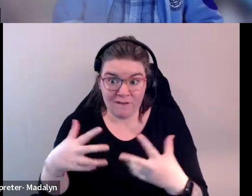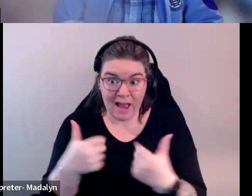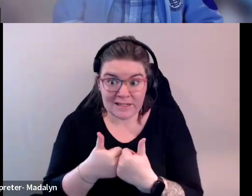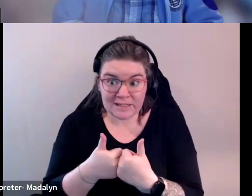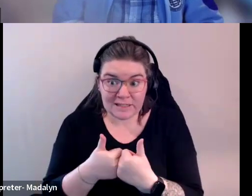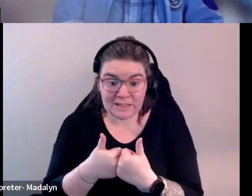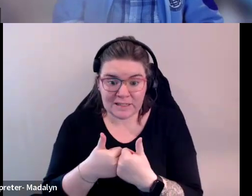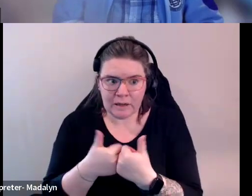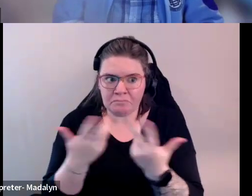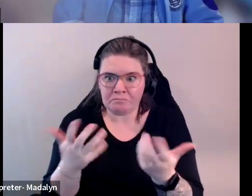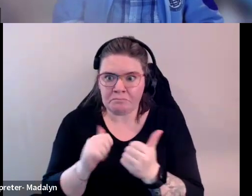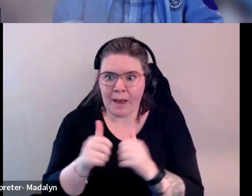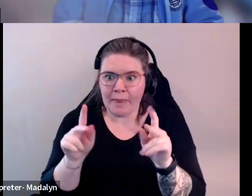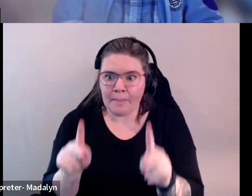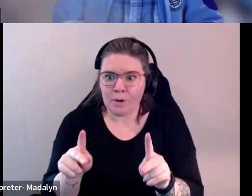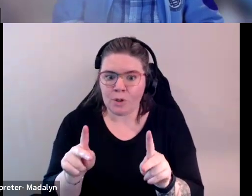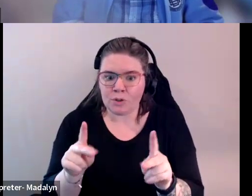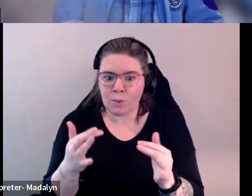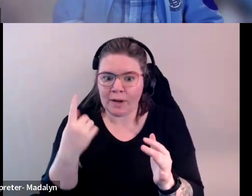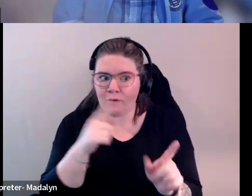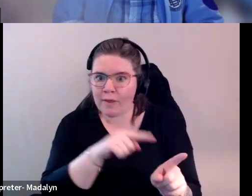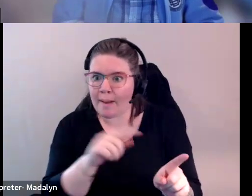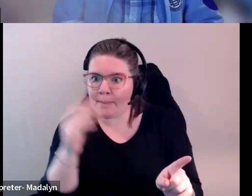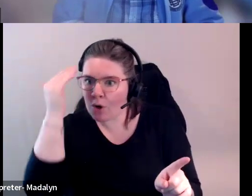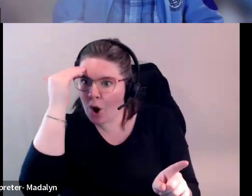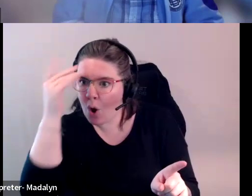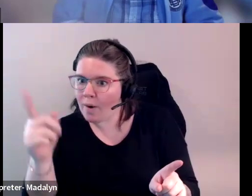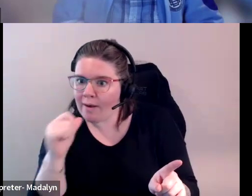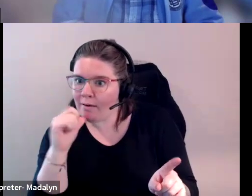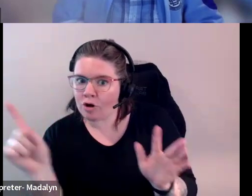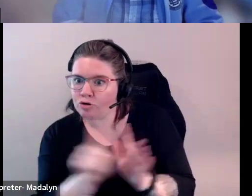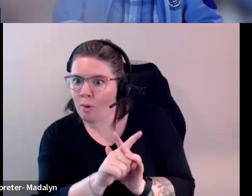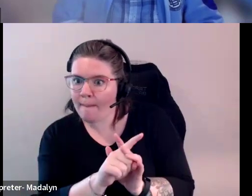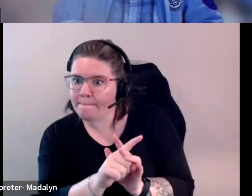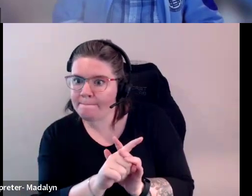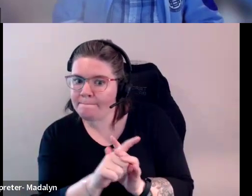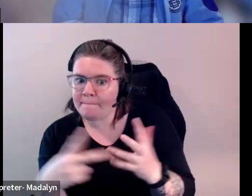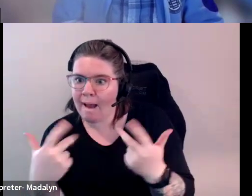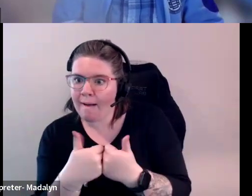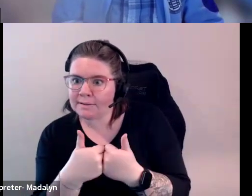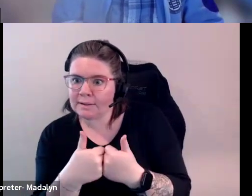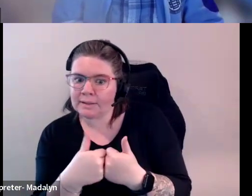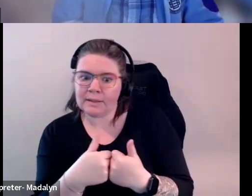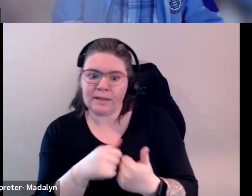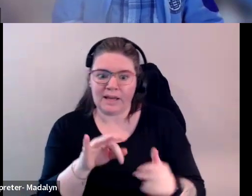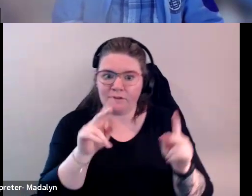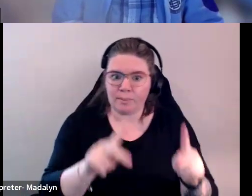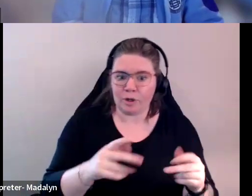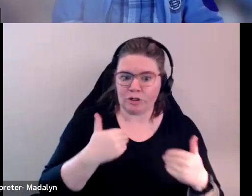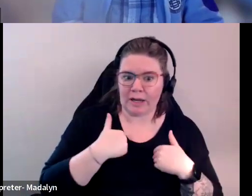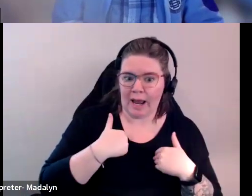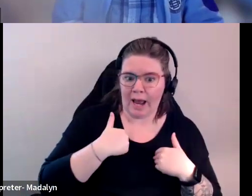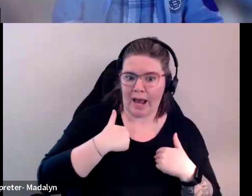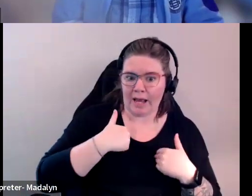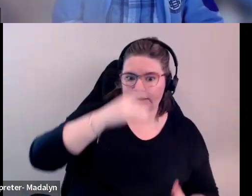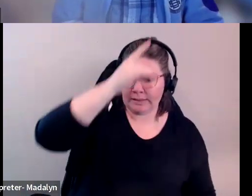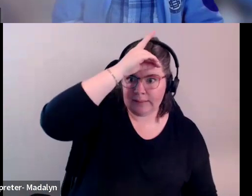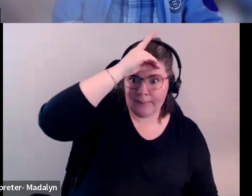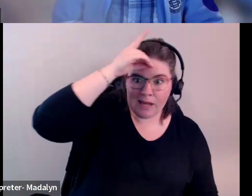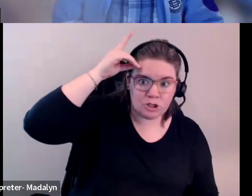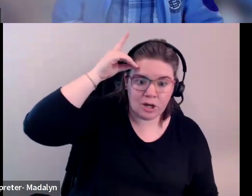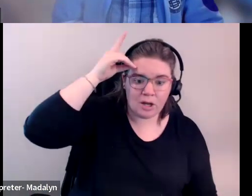Don Posh: How does the person waiting for them know that they're not going to show up. What if there's somebody with dementia at home? And they just took off to grab.